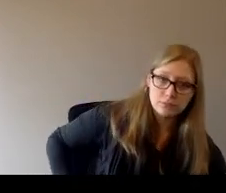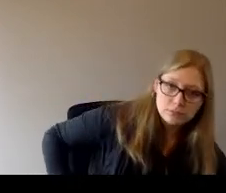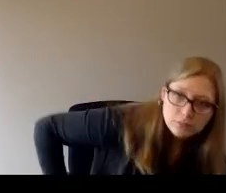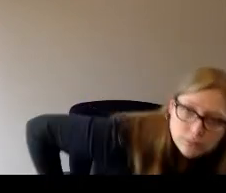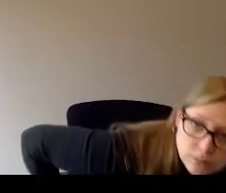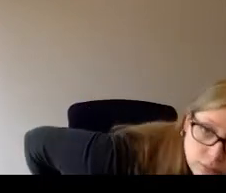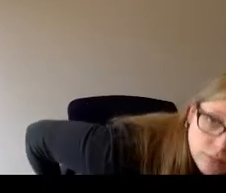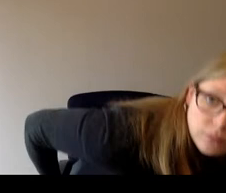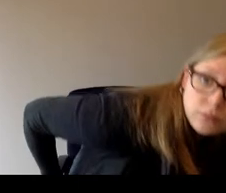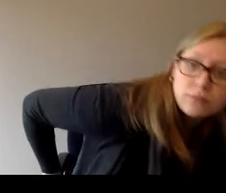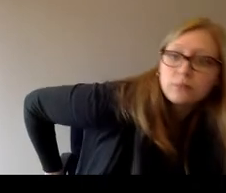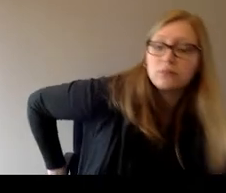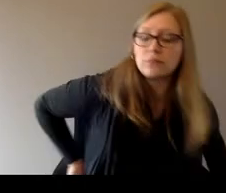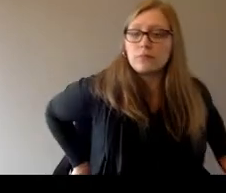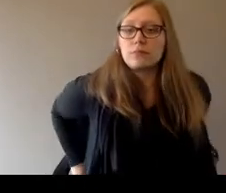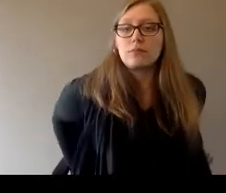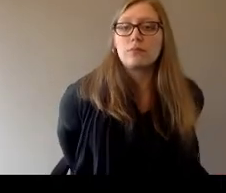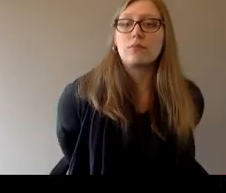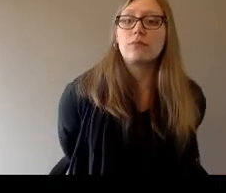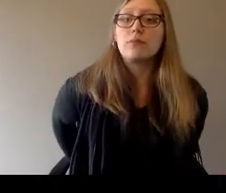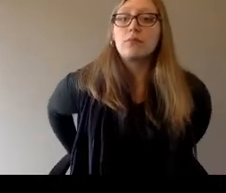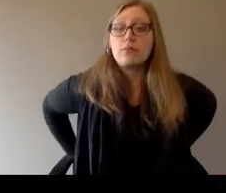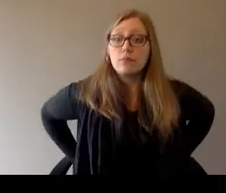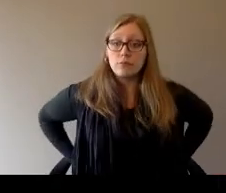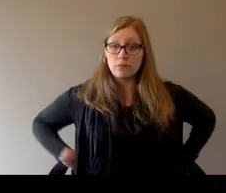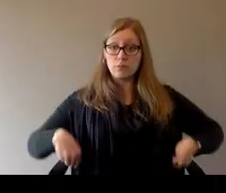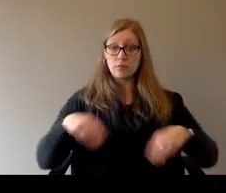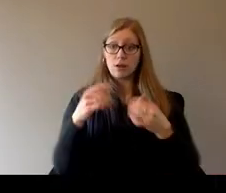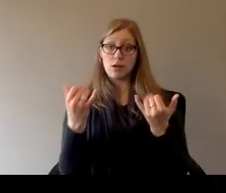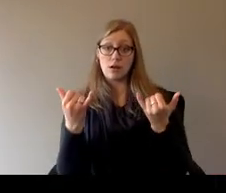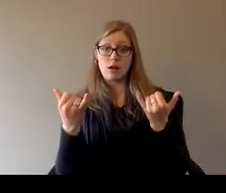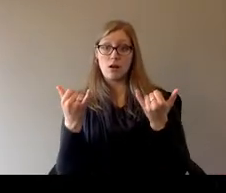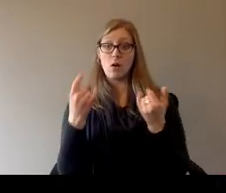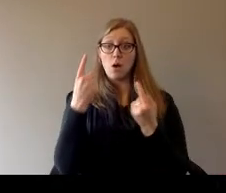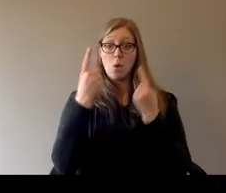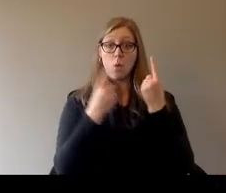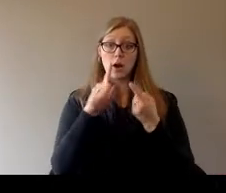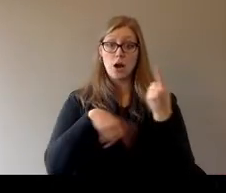So on and so forth. So I'm just going to lay it all out here for you.